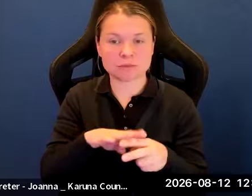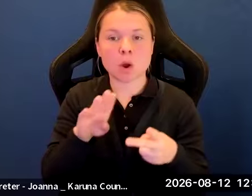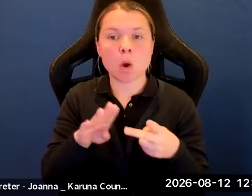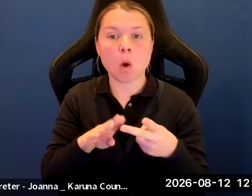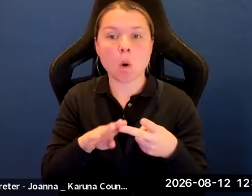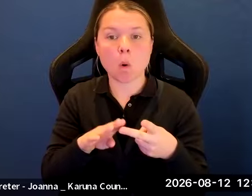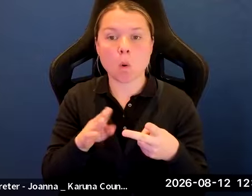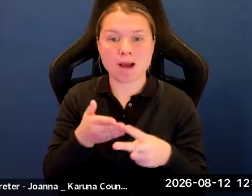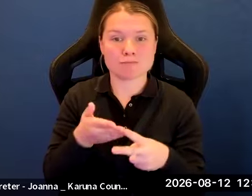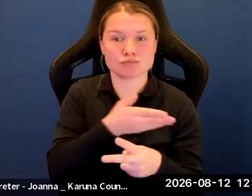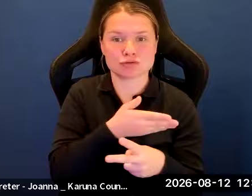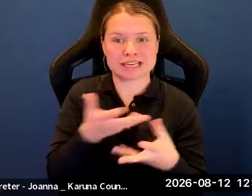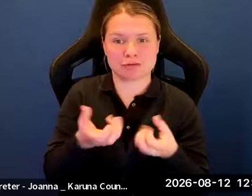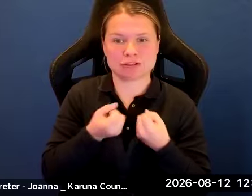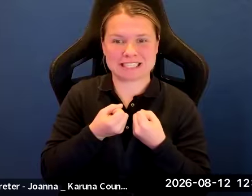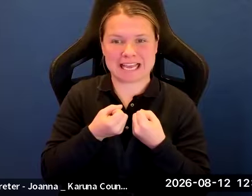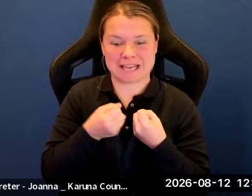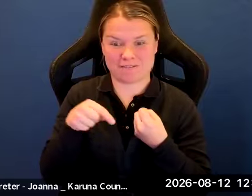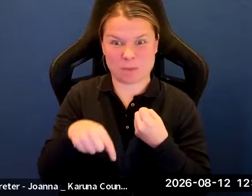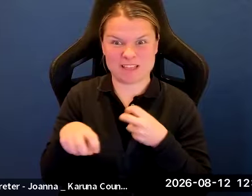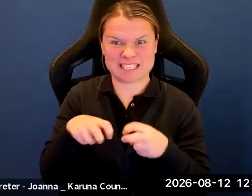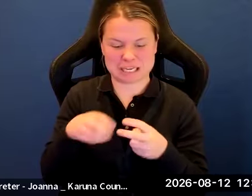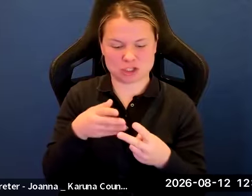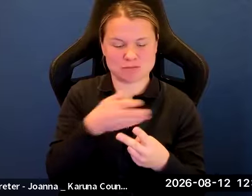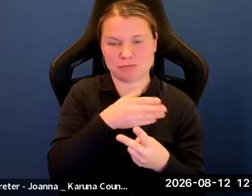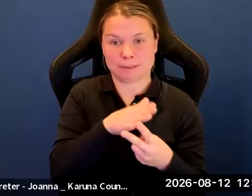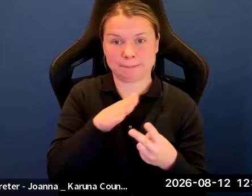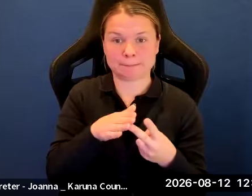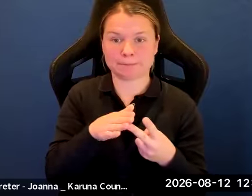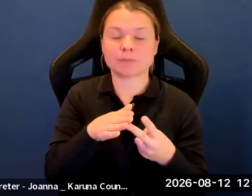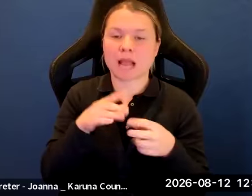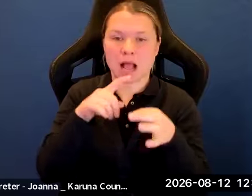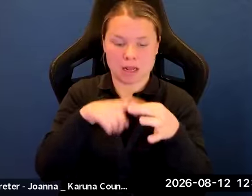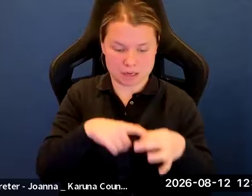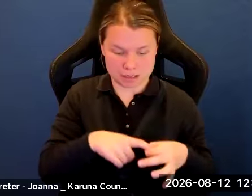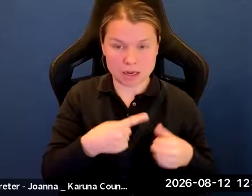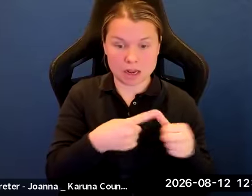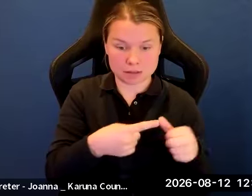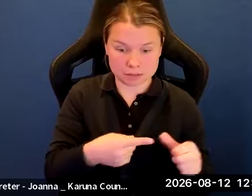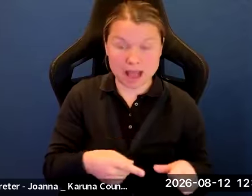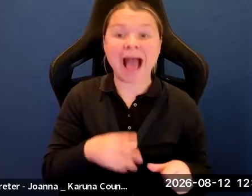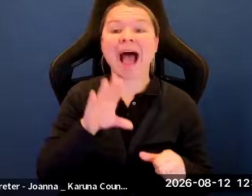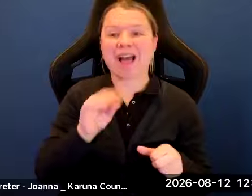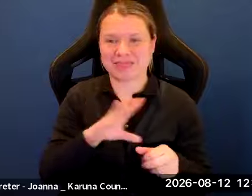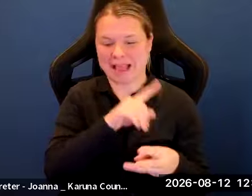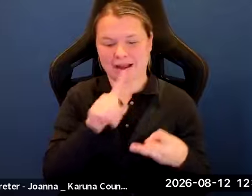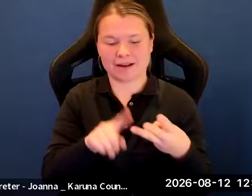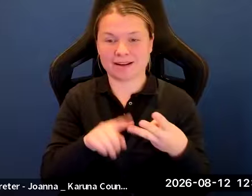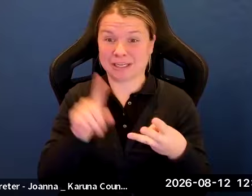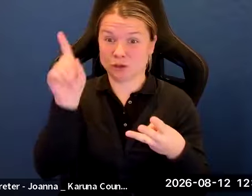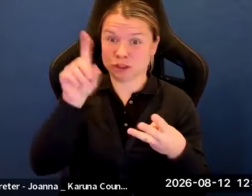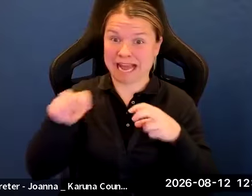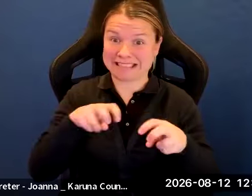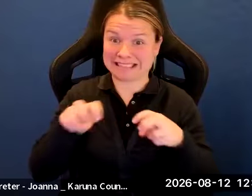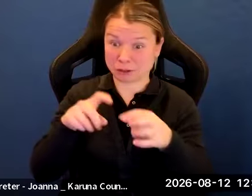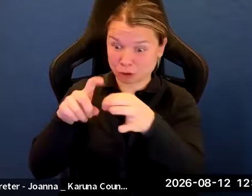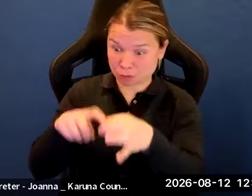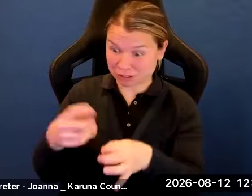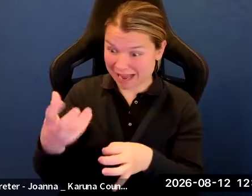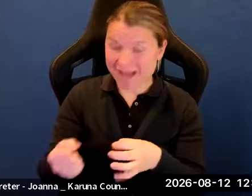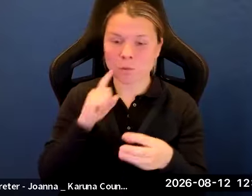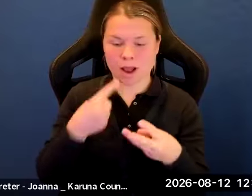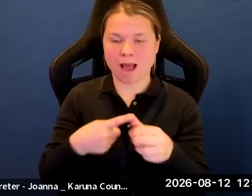questions that we've received, either in yesterday's session